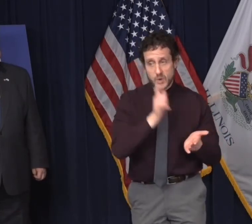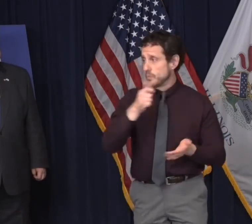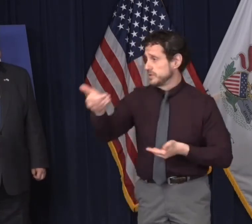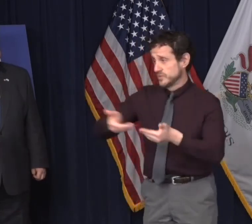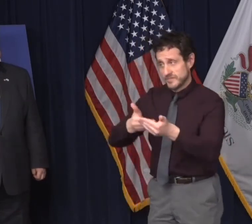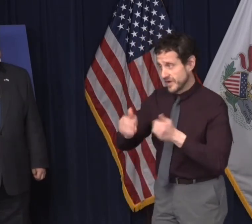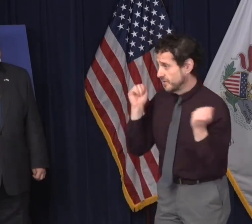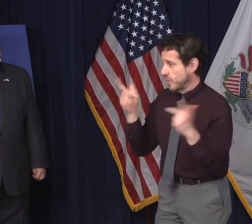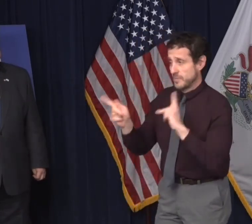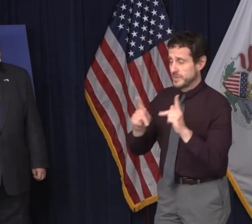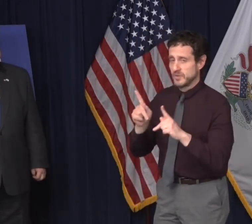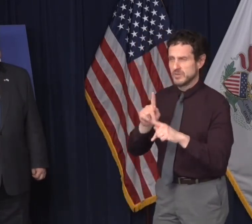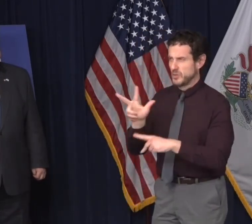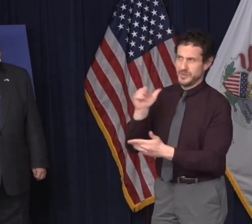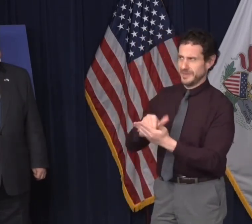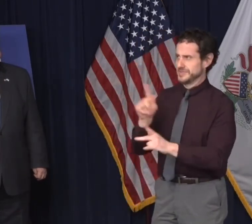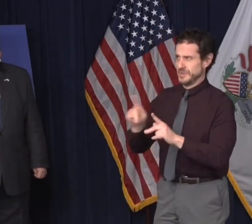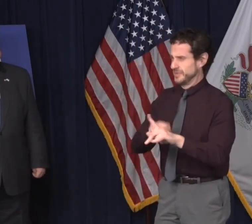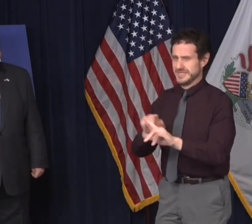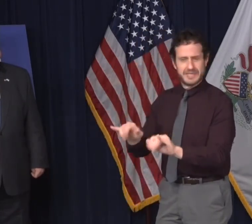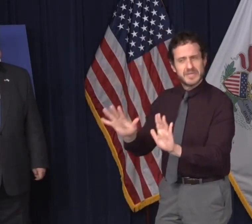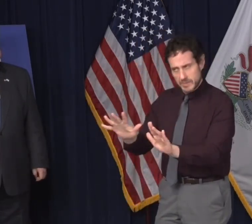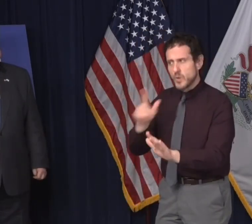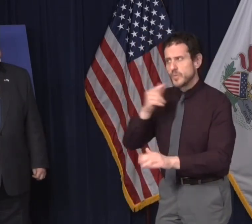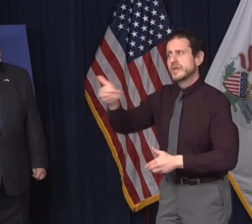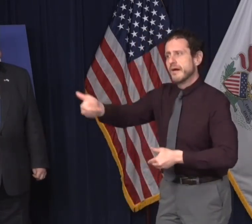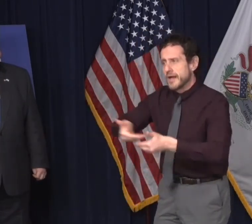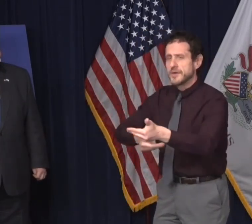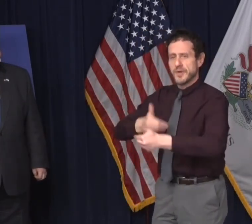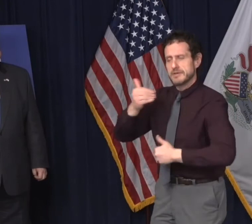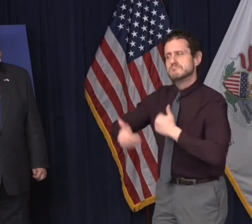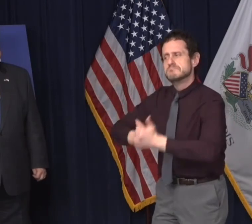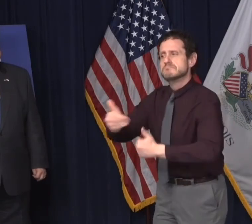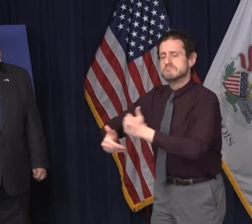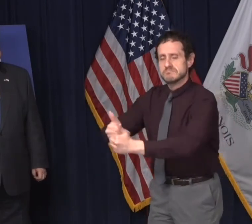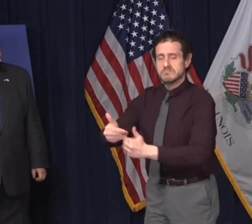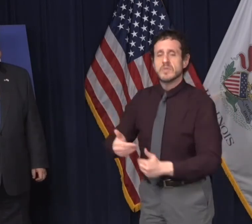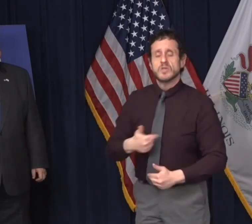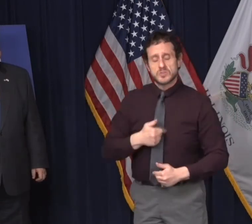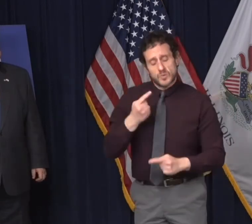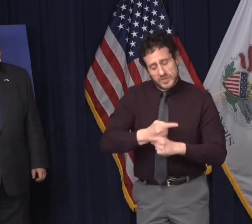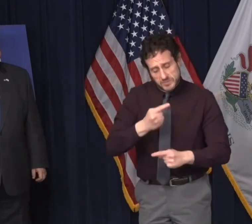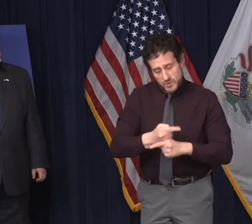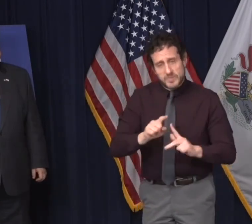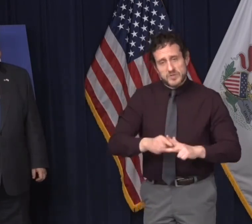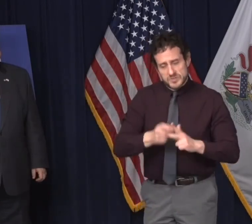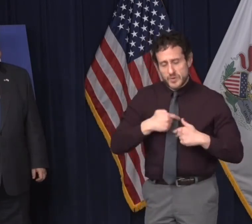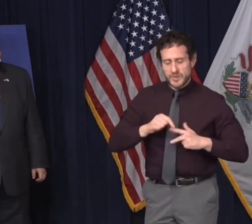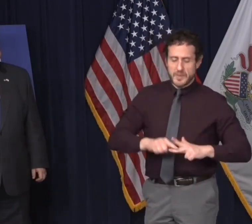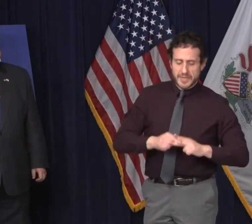THEY DO NOT ALL HAVE TO BE HIRED ALL AT ONCE SO THE NUMBERS SPEAK TOTAL OVER TIME. IT IS ALSO VERY REASONABLE TO